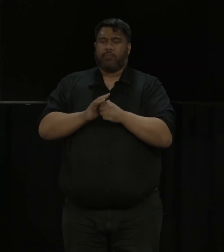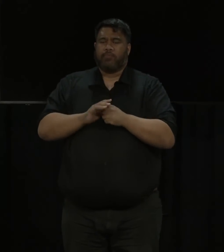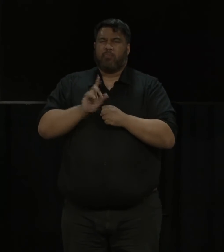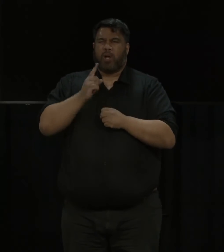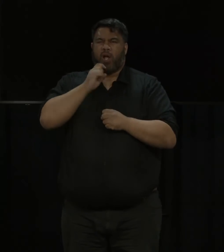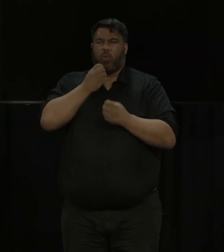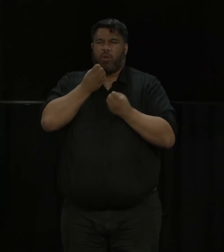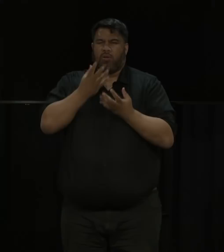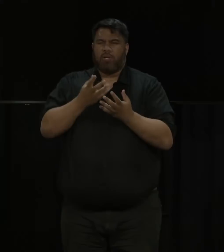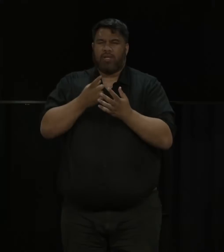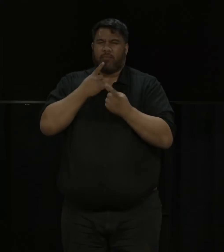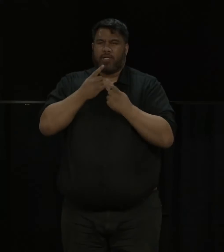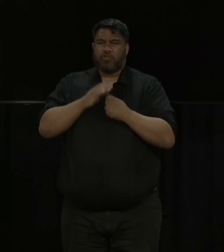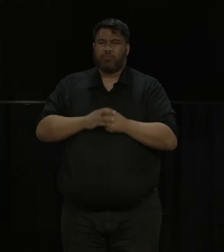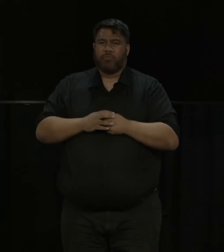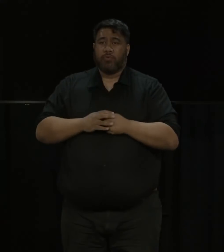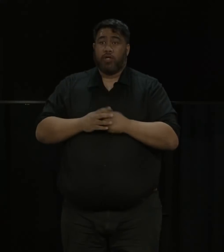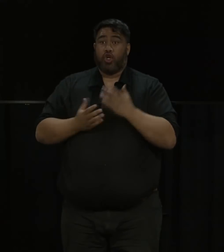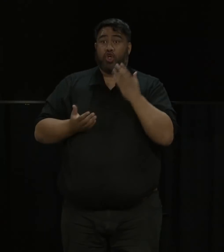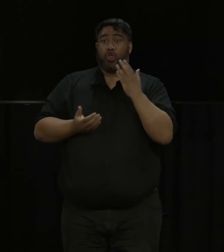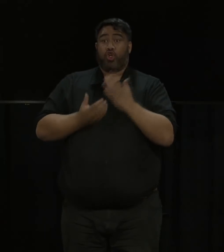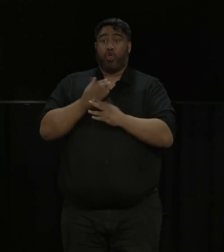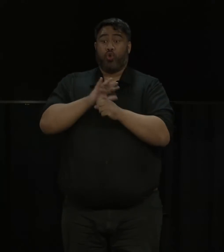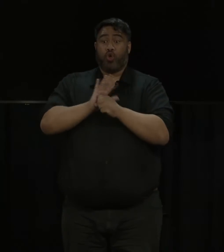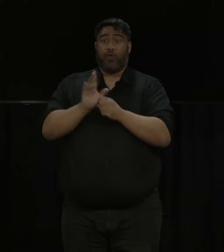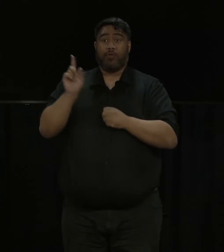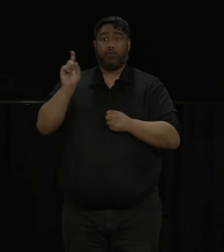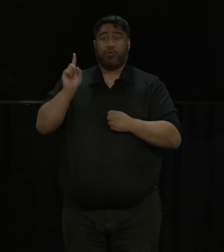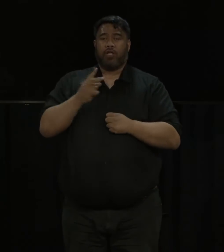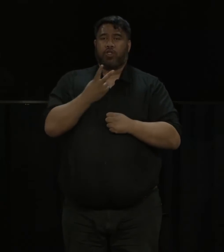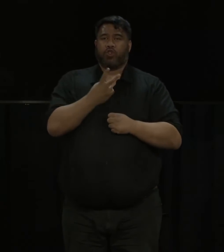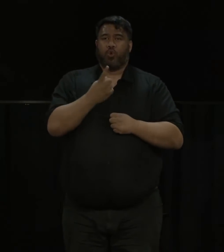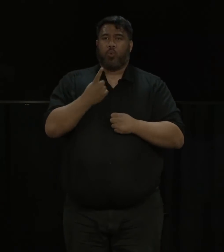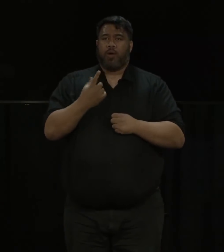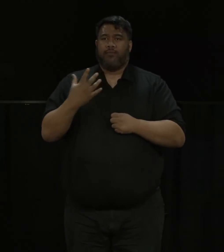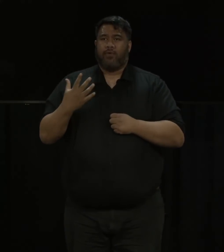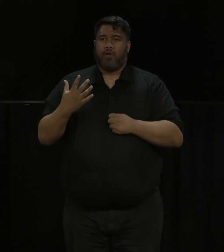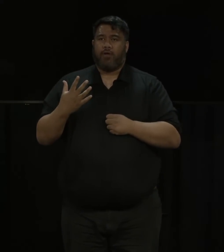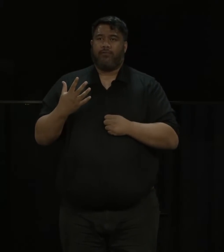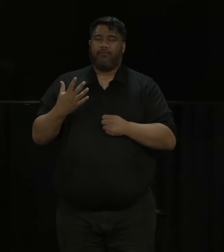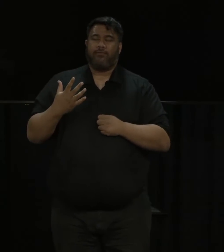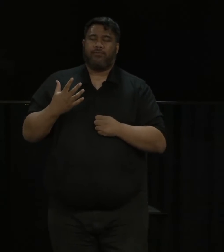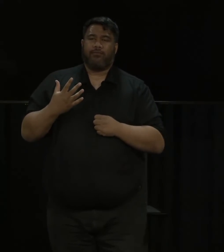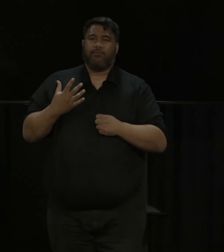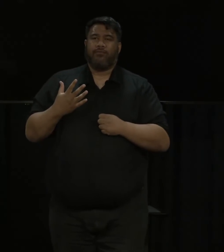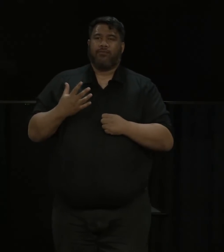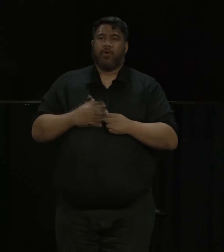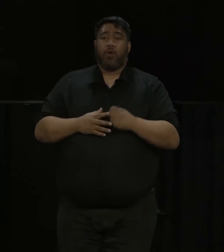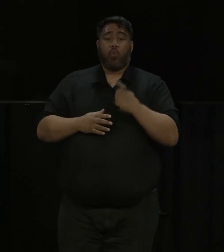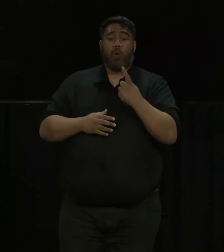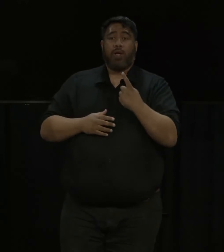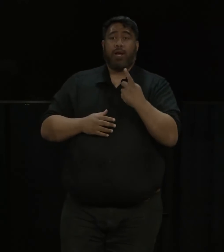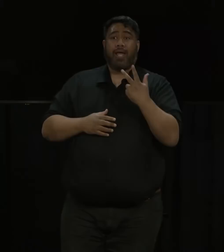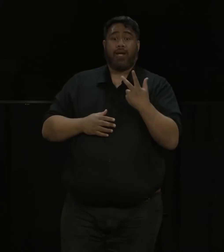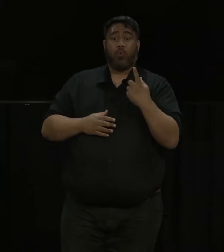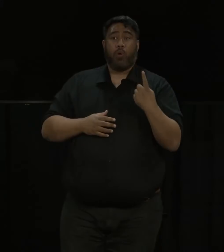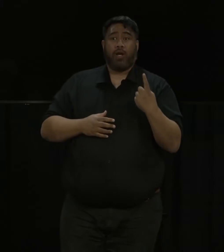Kia ora koutou katoa our 1pm